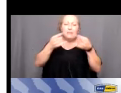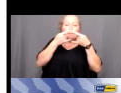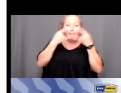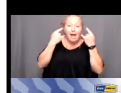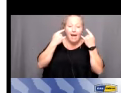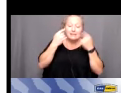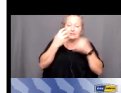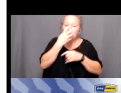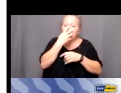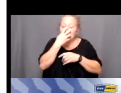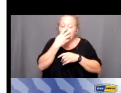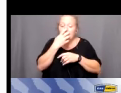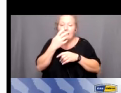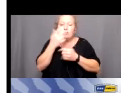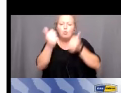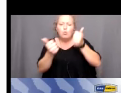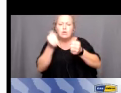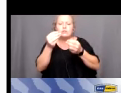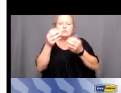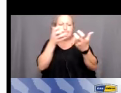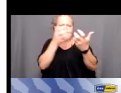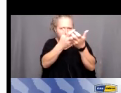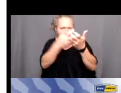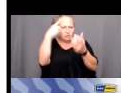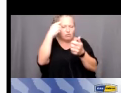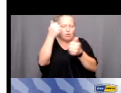explaining which are appropriate for each hazard